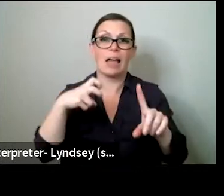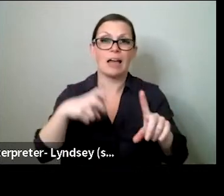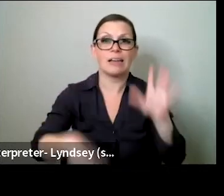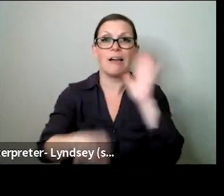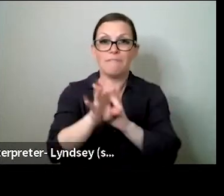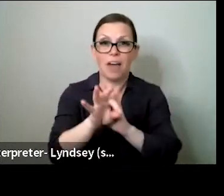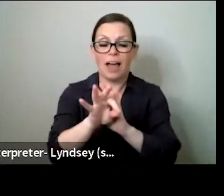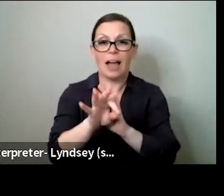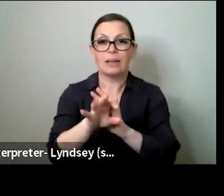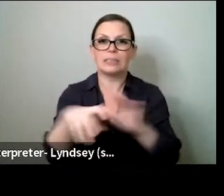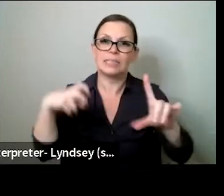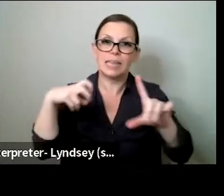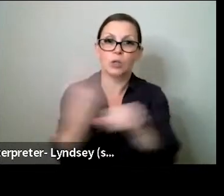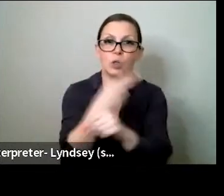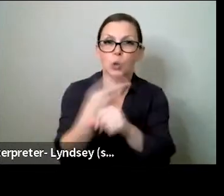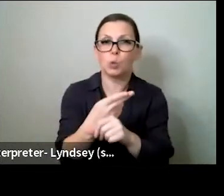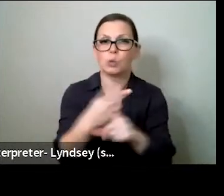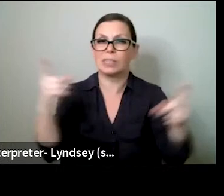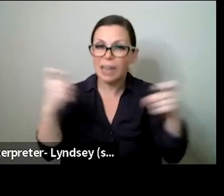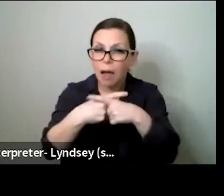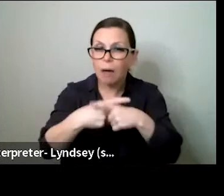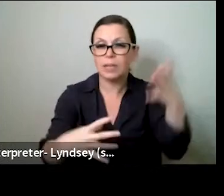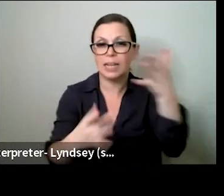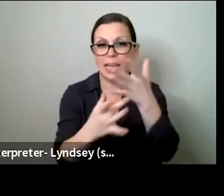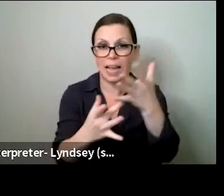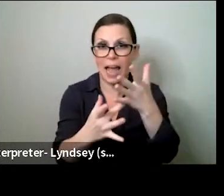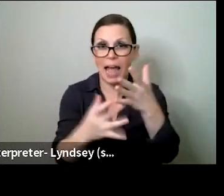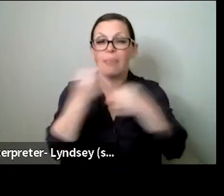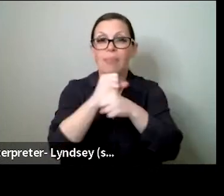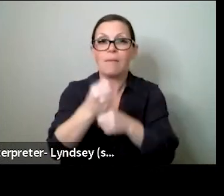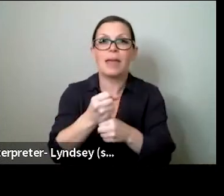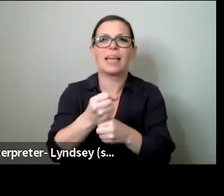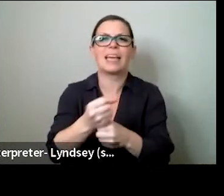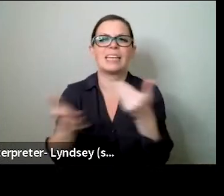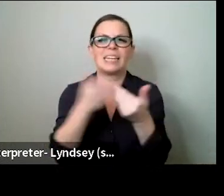and are able to make it easily digestible for our members.